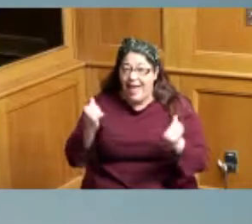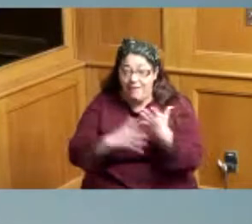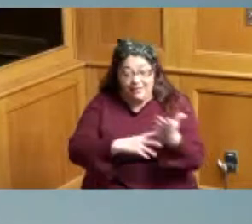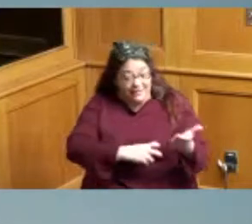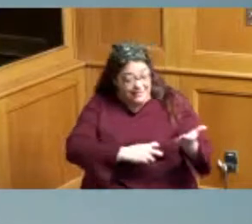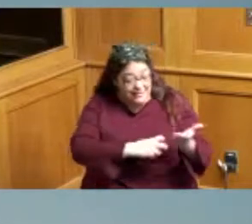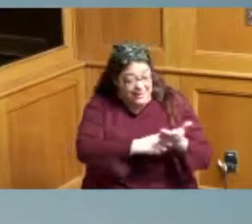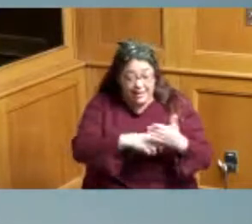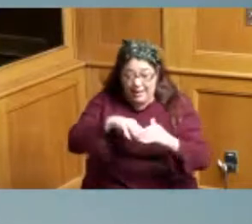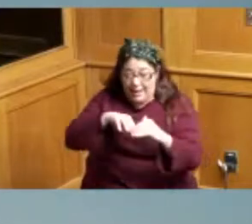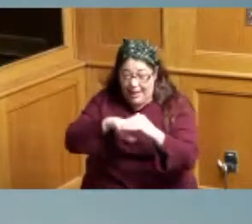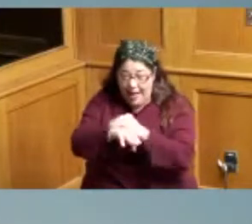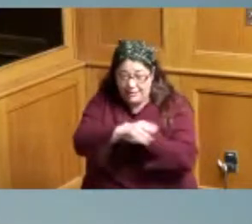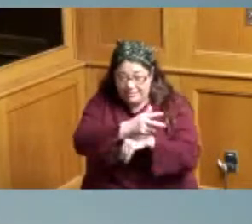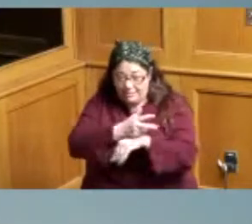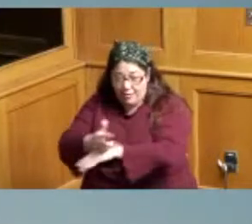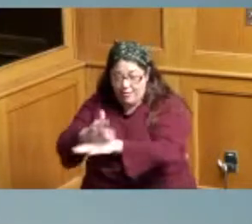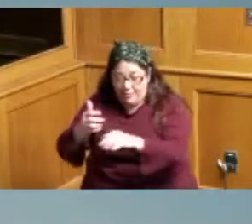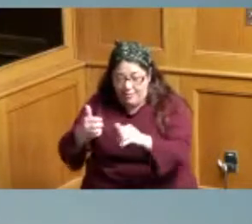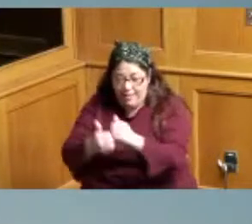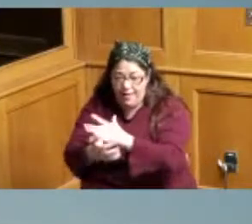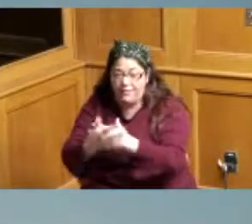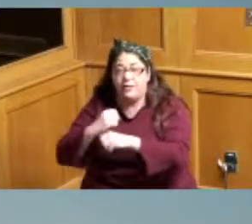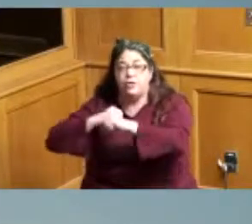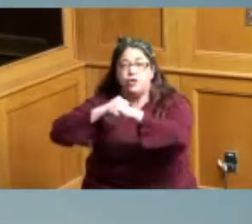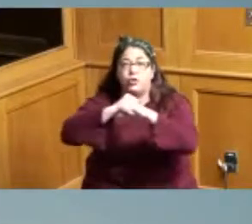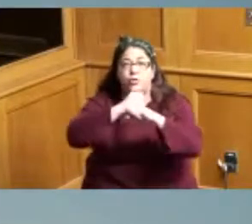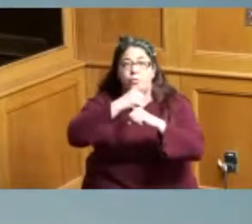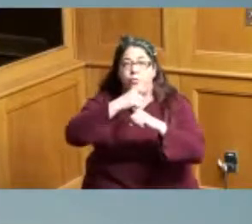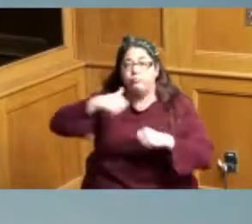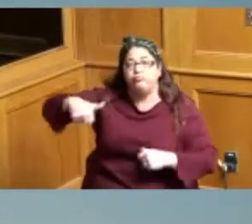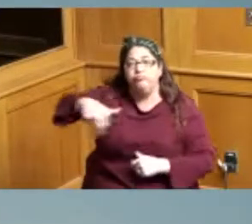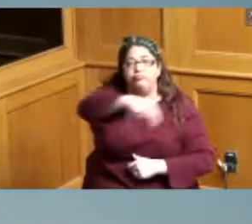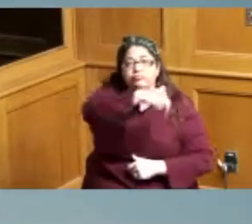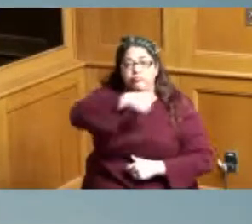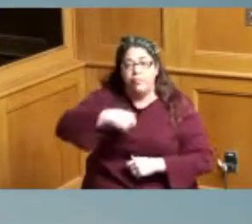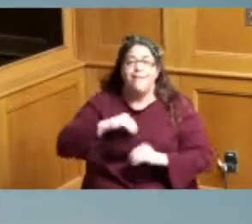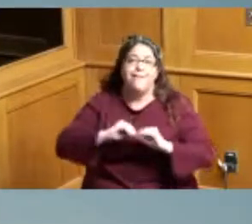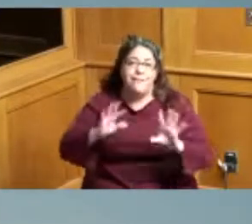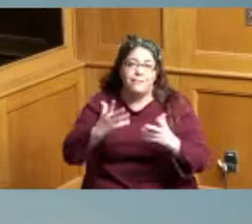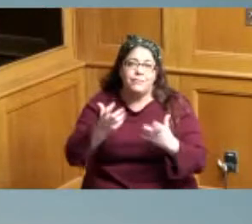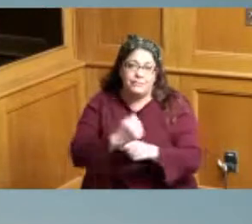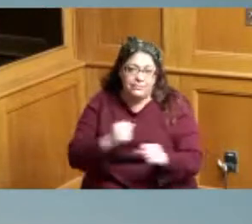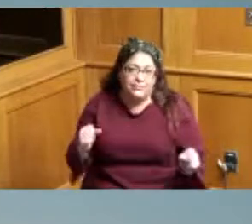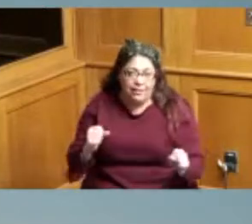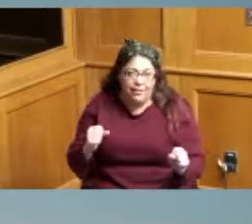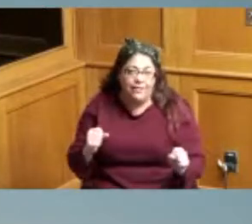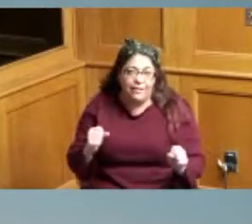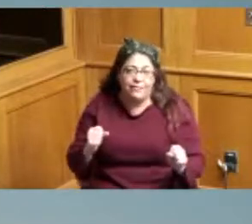to important issues like security make sure we obviously want this to be a safe event we normally